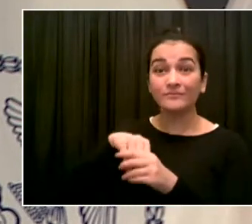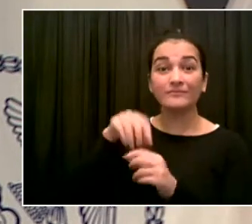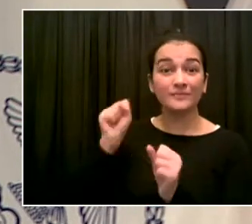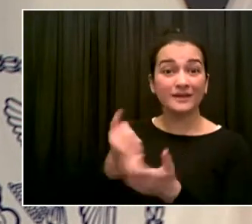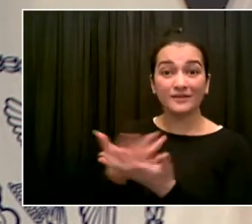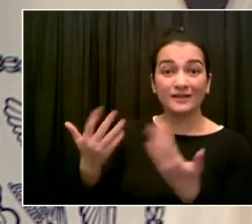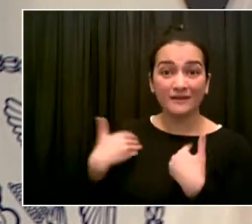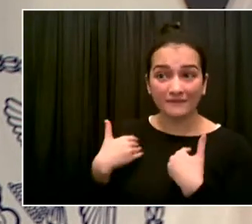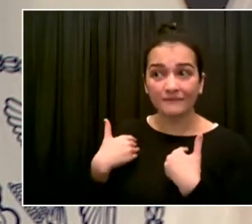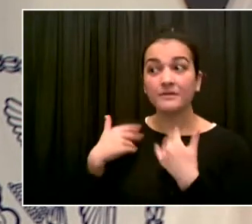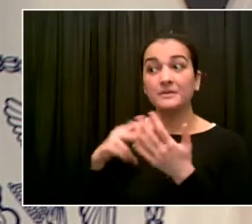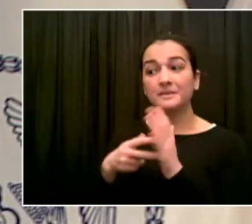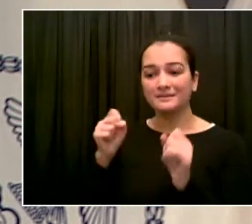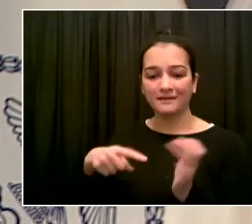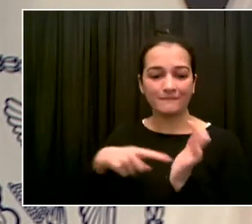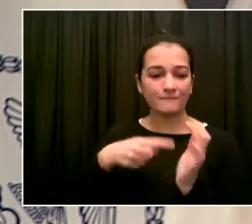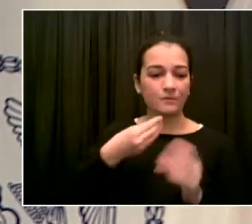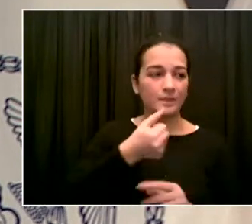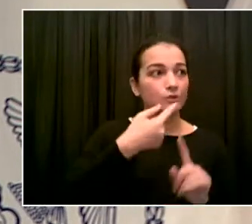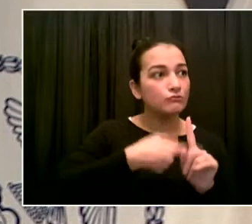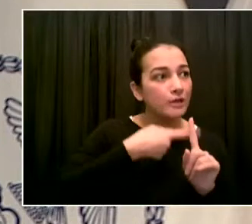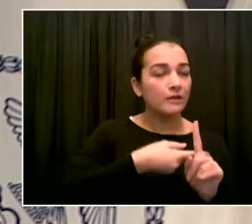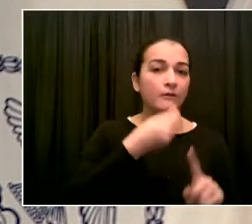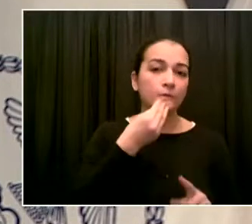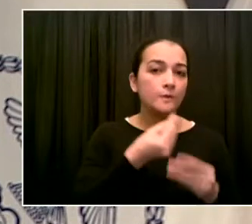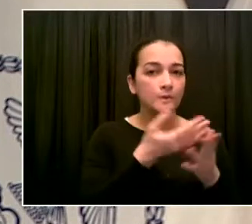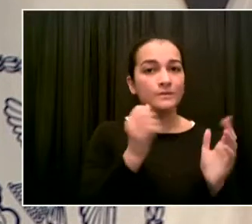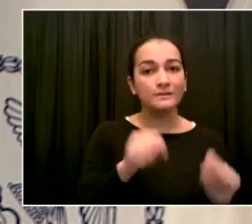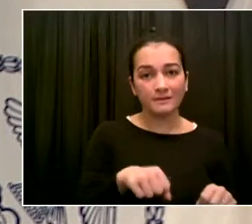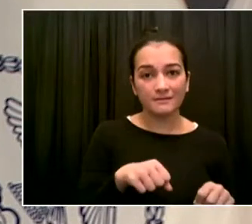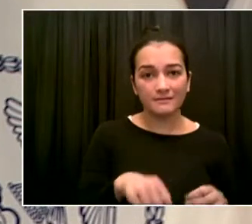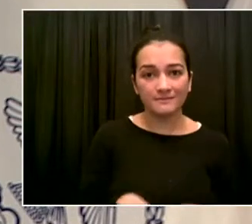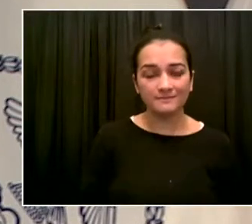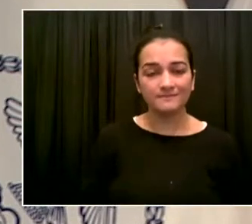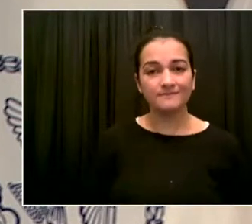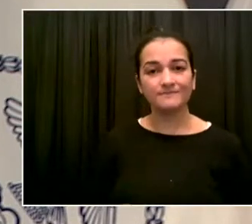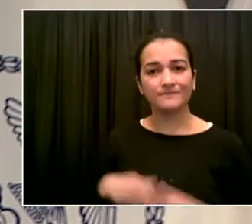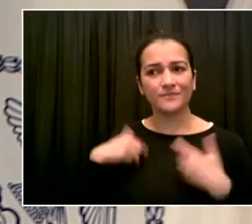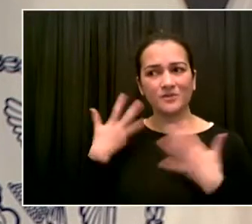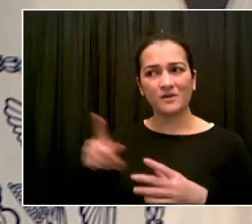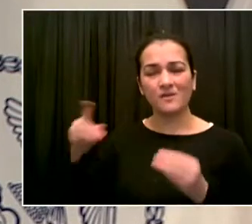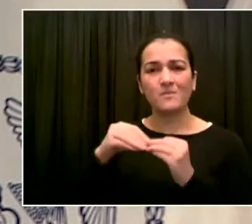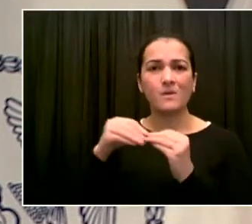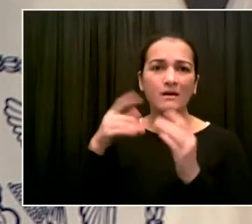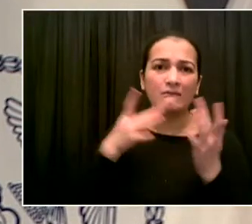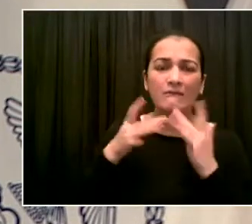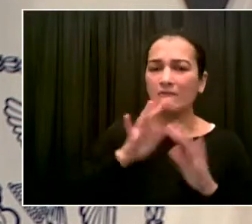THAT IS ONE PIECE OF THE PUZLZE AND ATHT ONE IS PARTICULARLY POWERFUL BECAUSE ALSO WE HAVE SEEN IT IN THE TEST SCORES PRE- PANDEMIC AND HELPING THE NEXT